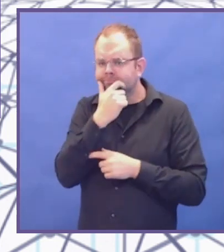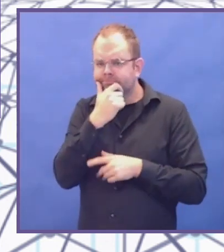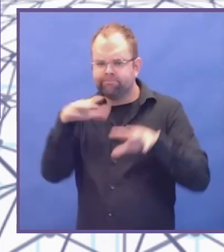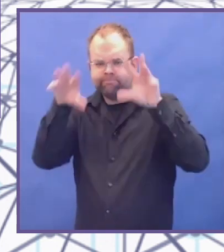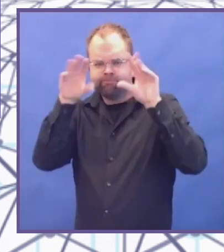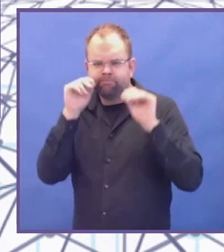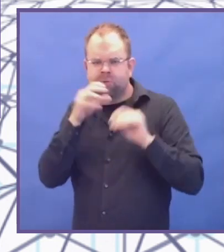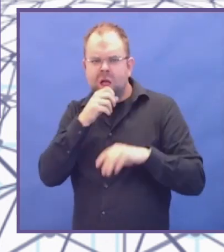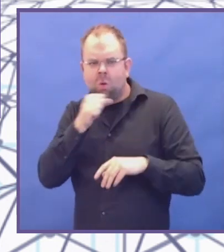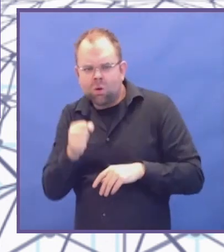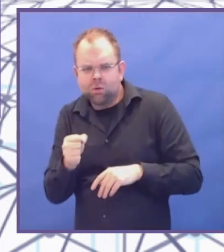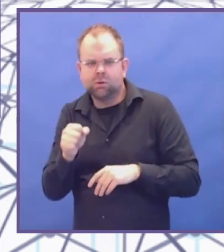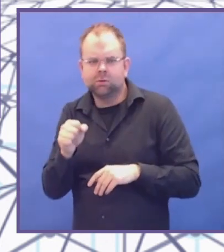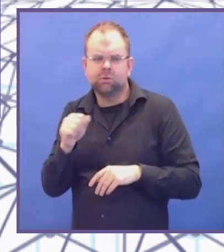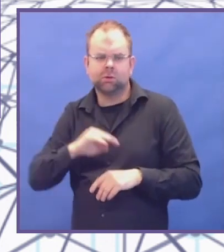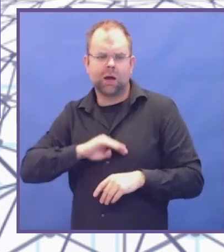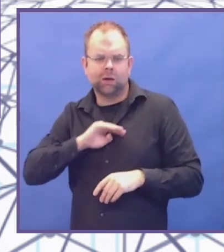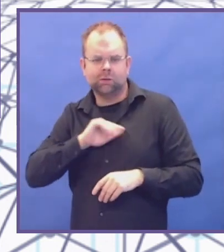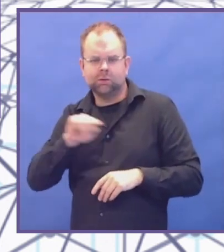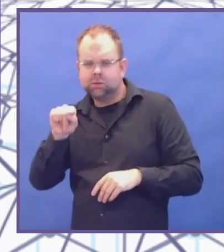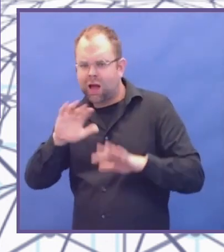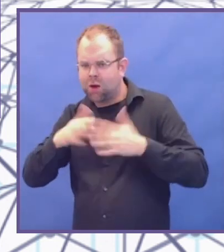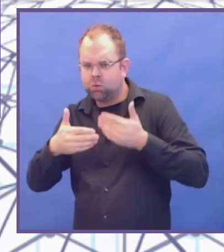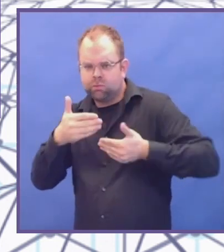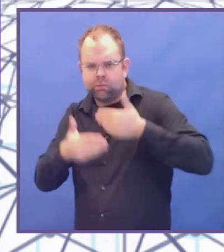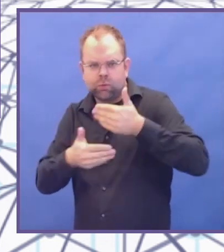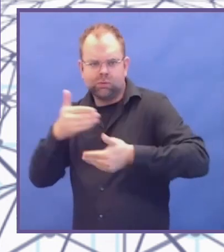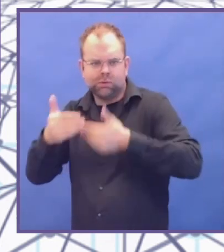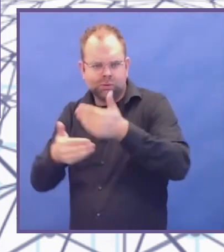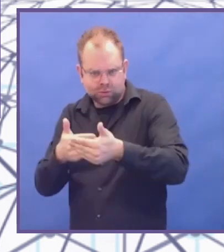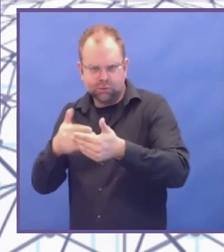unprecedented in the country's history. On the other hand, other countries that